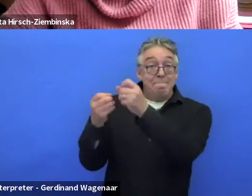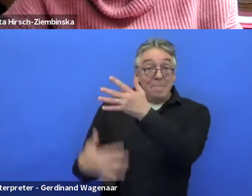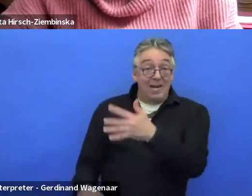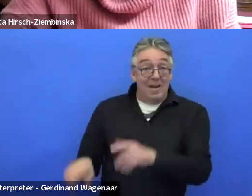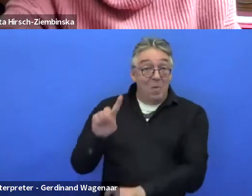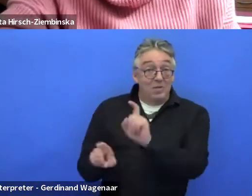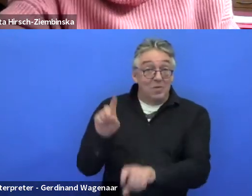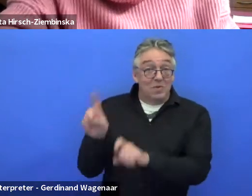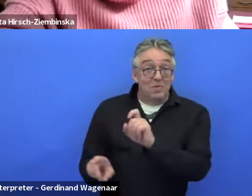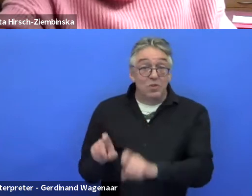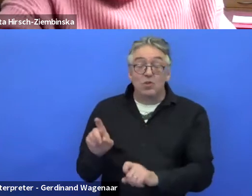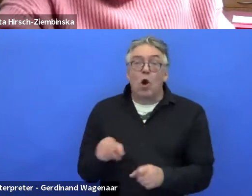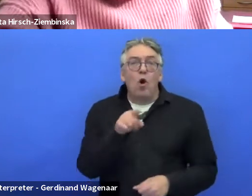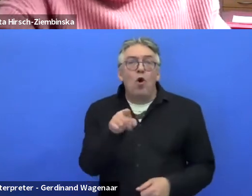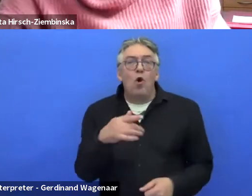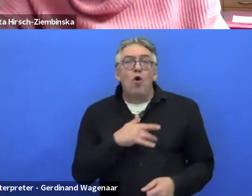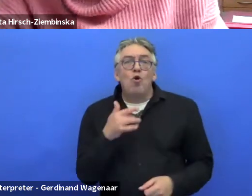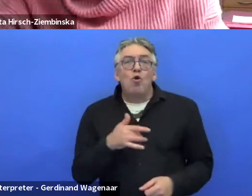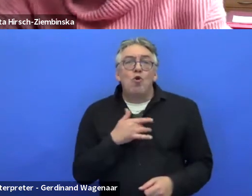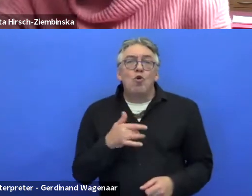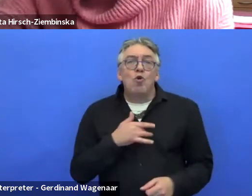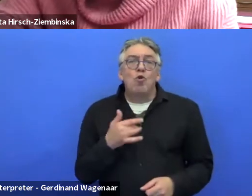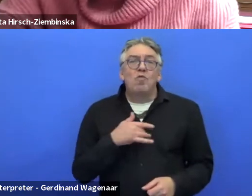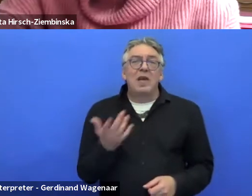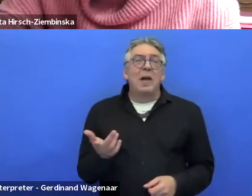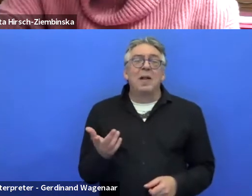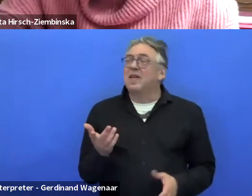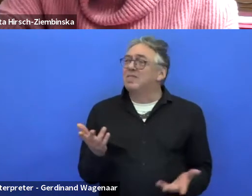so if your question is unanswered by the end, we'll talk note